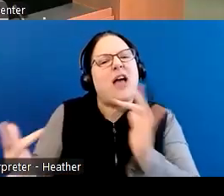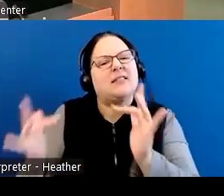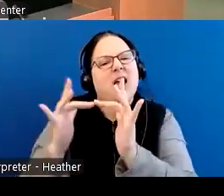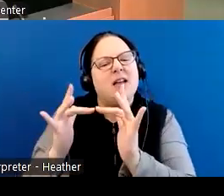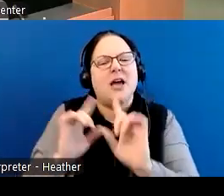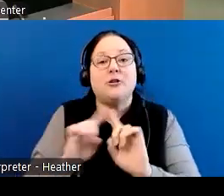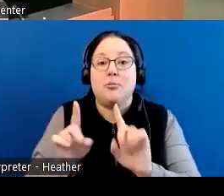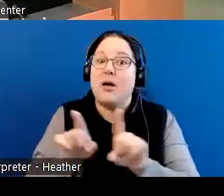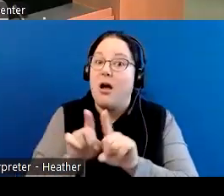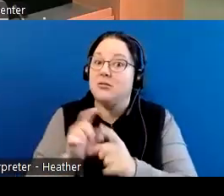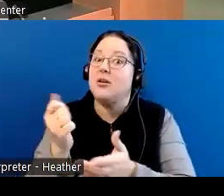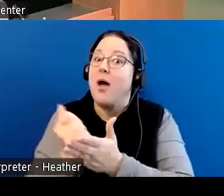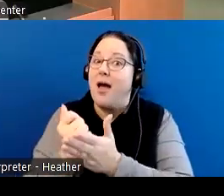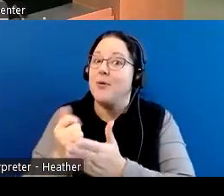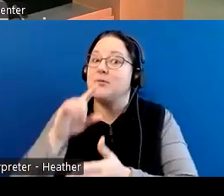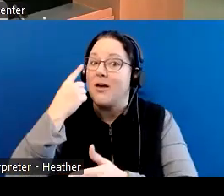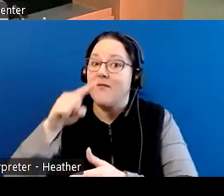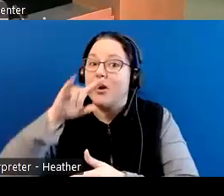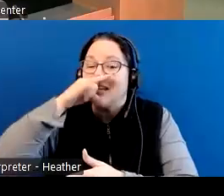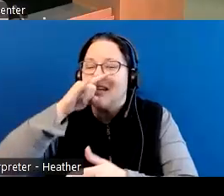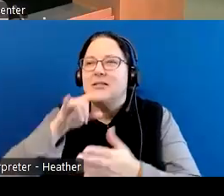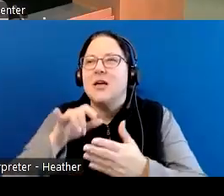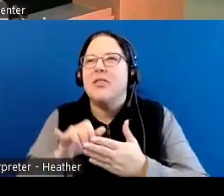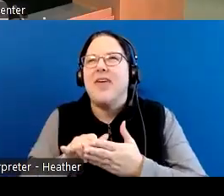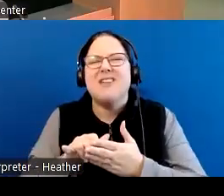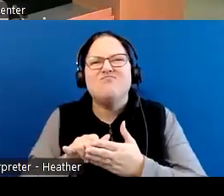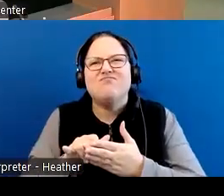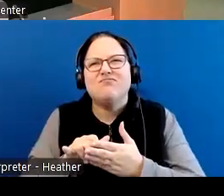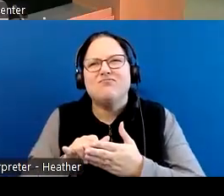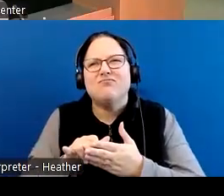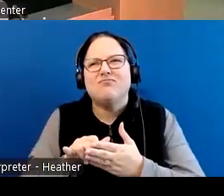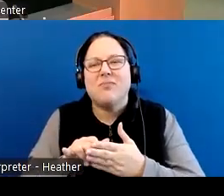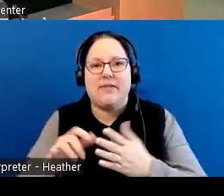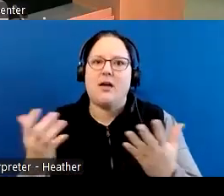been really helpful for kids who maybe are not are starting with a new therapist and it's a week